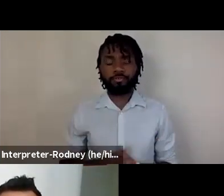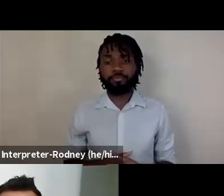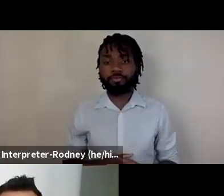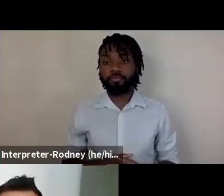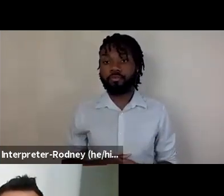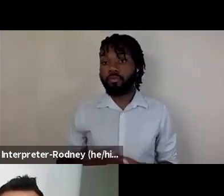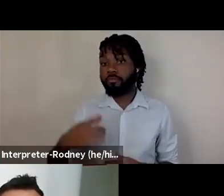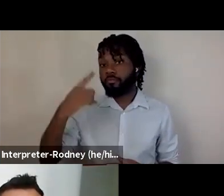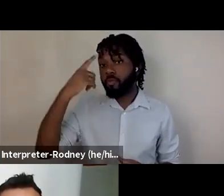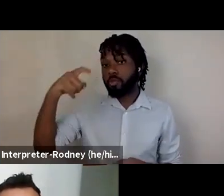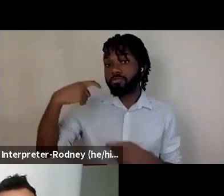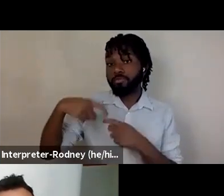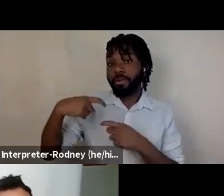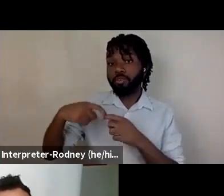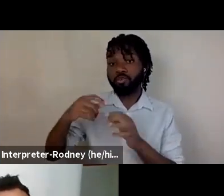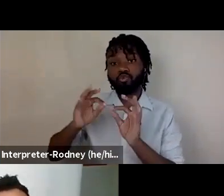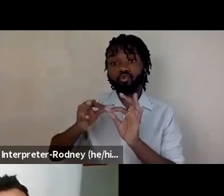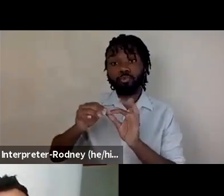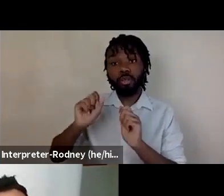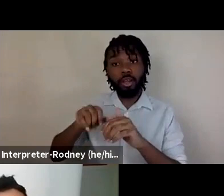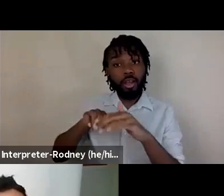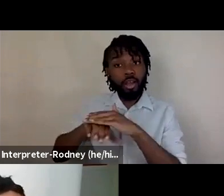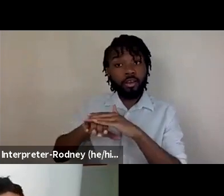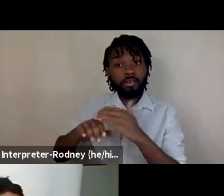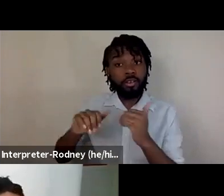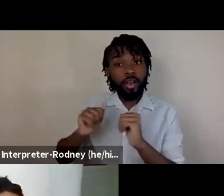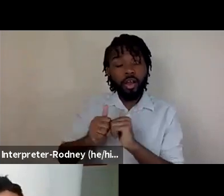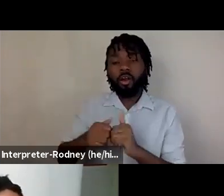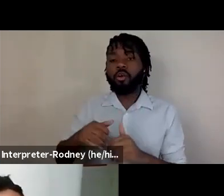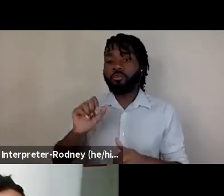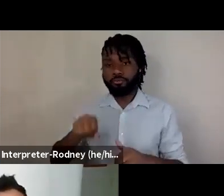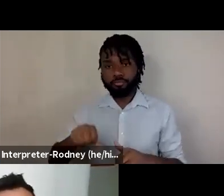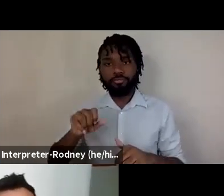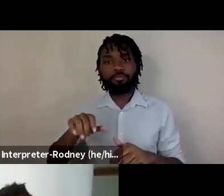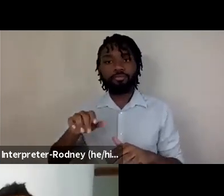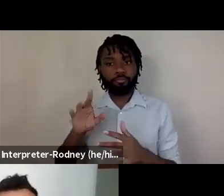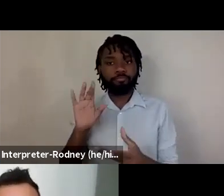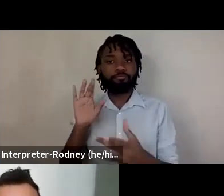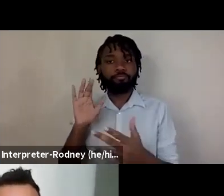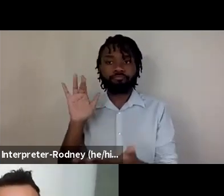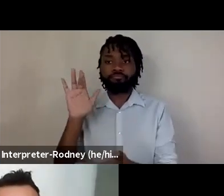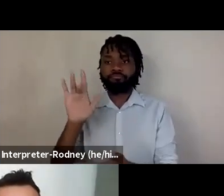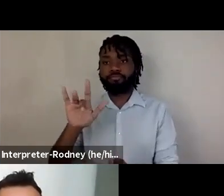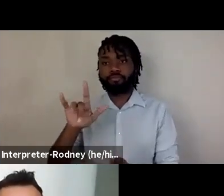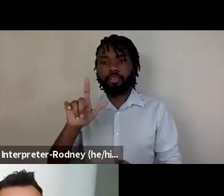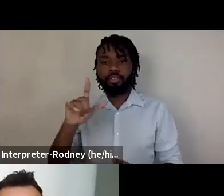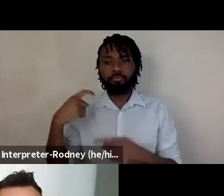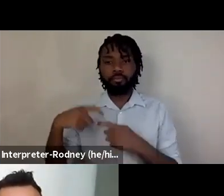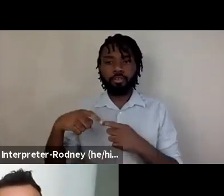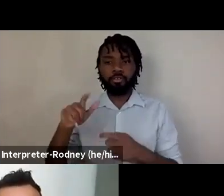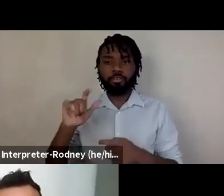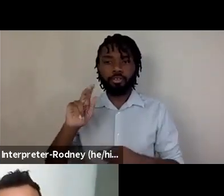you can access it by entering the separate link posted on the event page. And for a little bit of background,